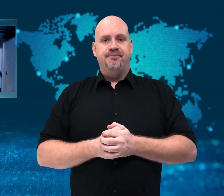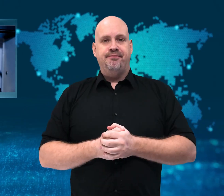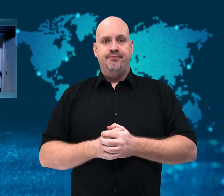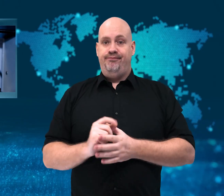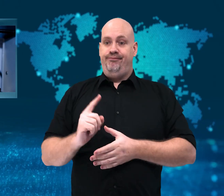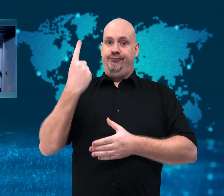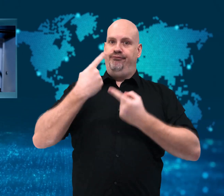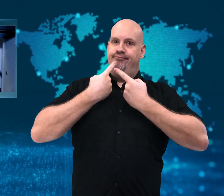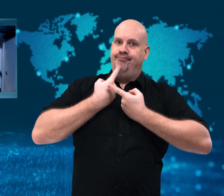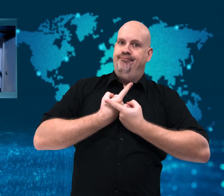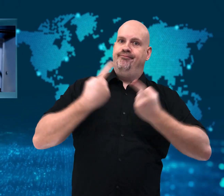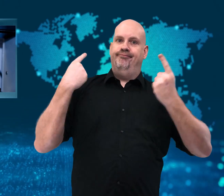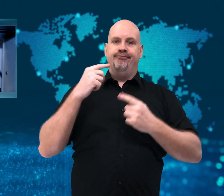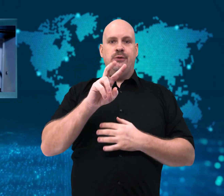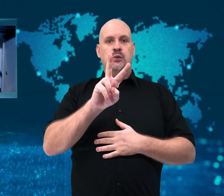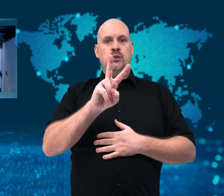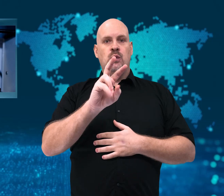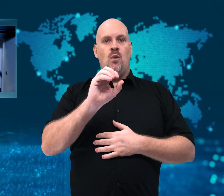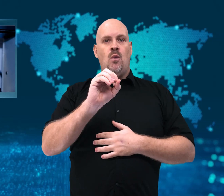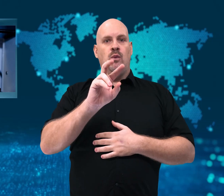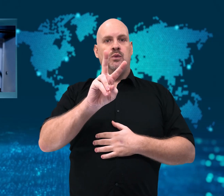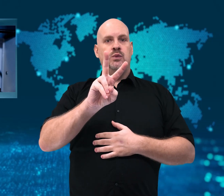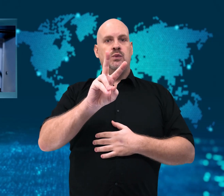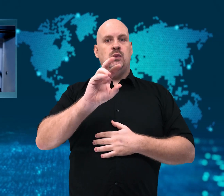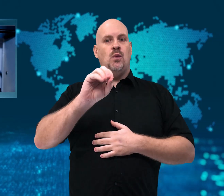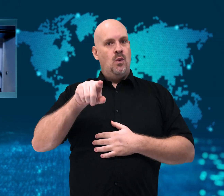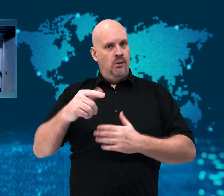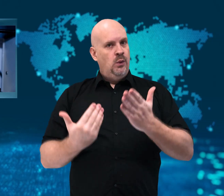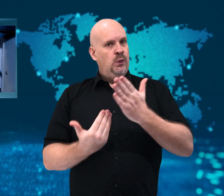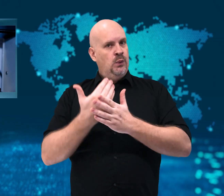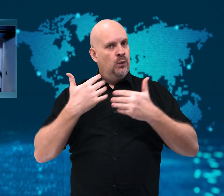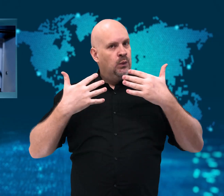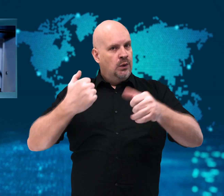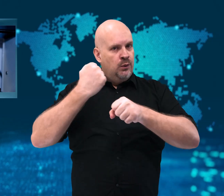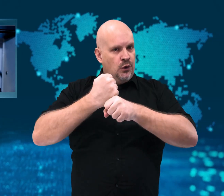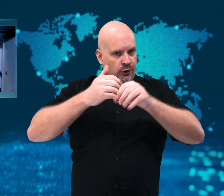The robots can self-heal, move,